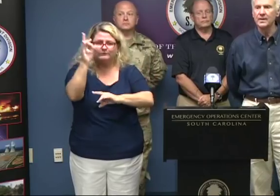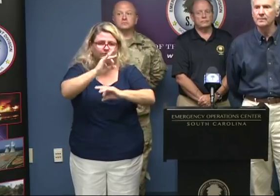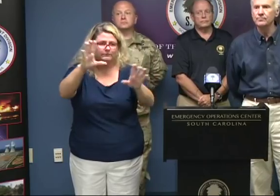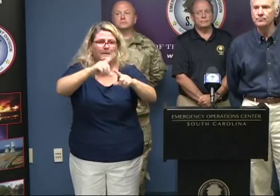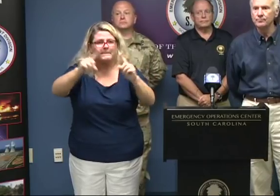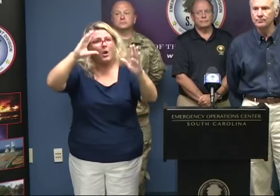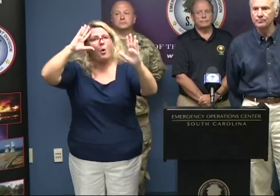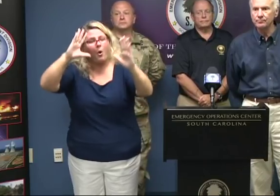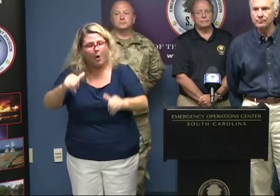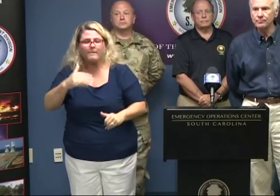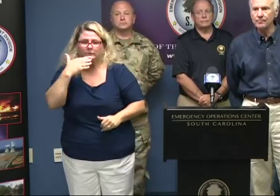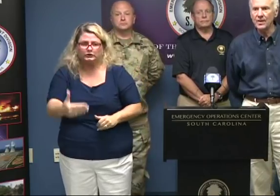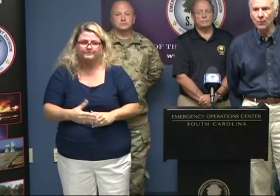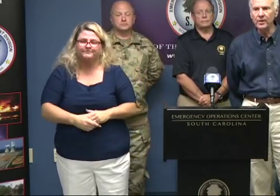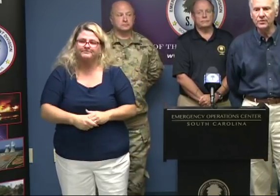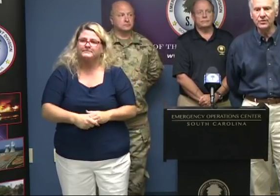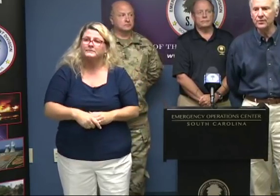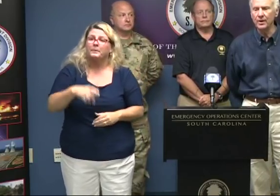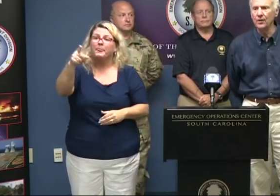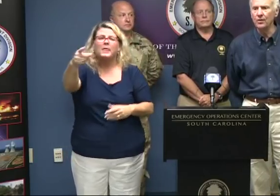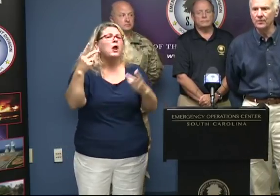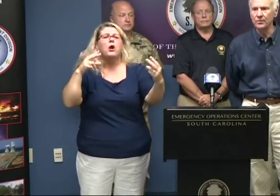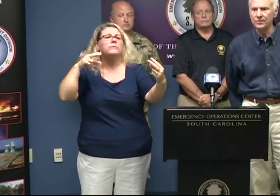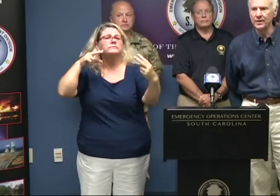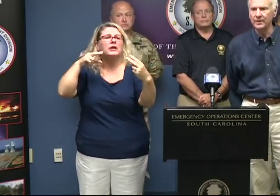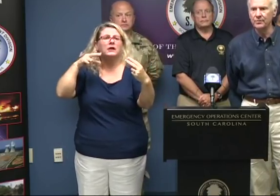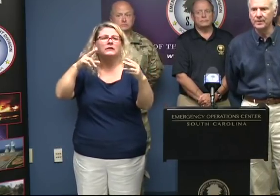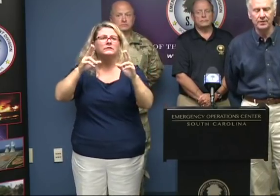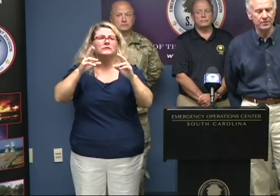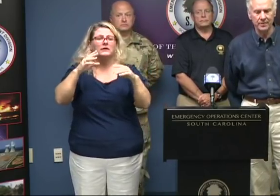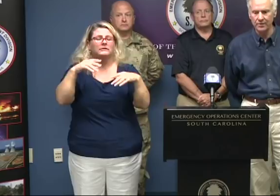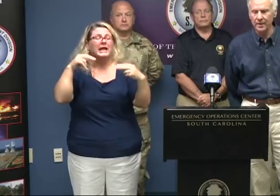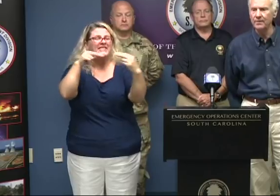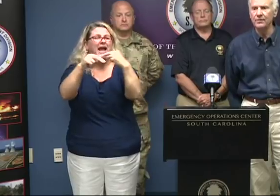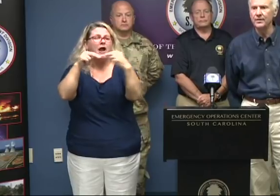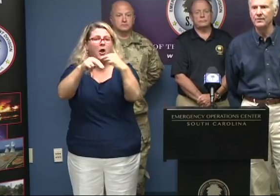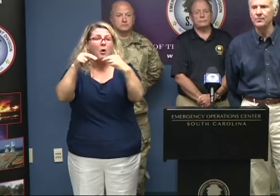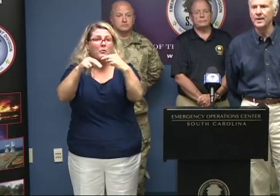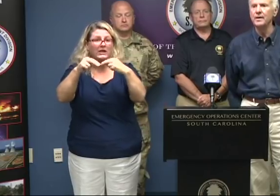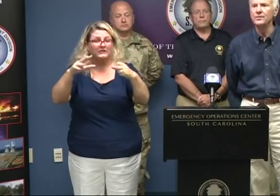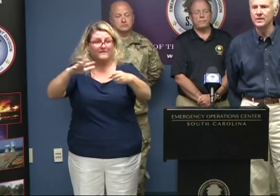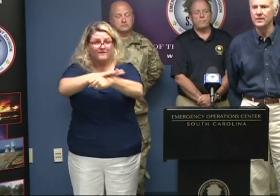about reversing the lanes on the interstates? We're considering all of those things. We're considering everything from A to Z